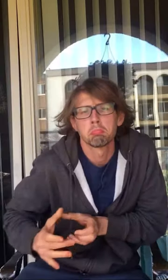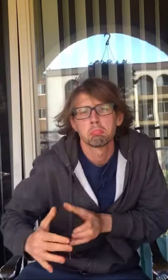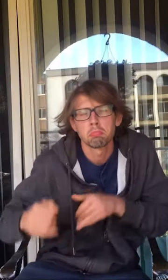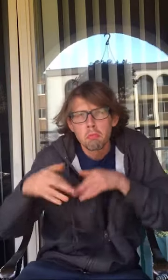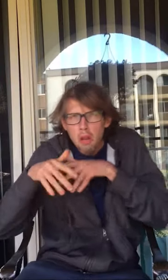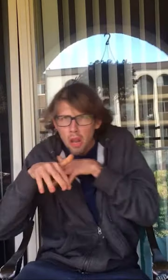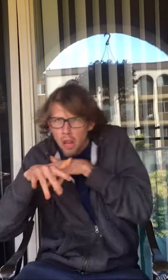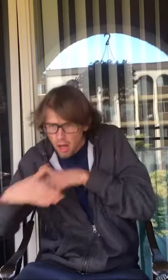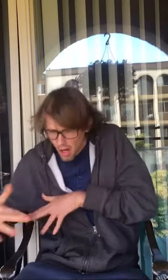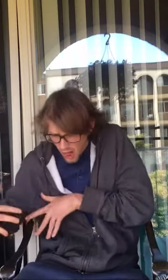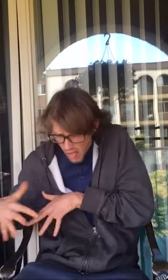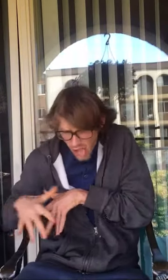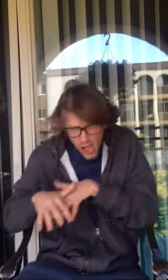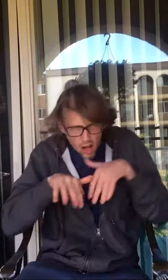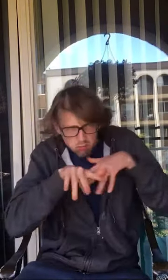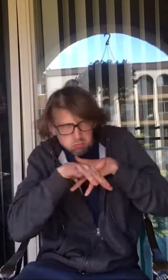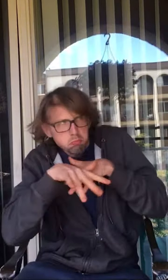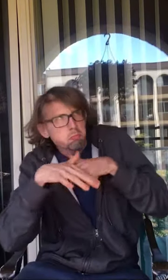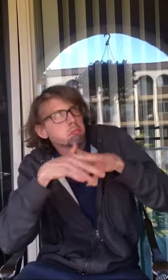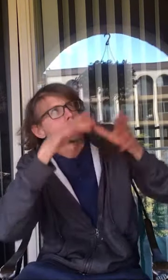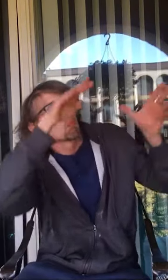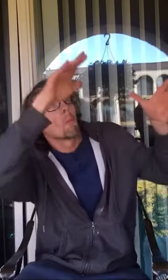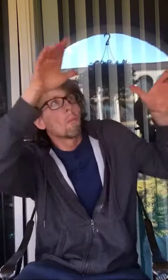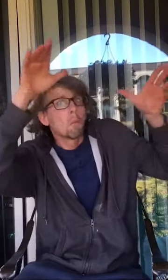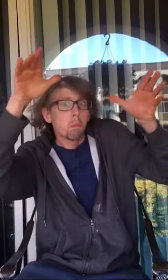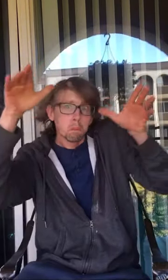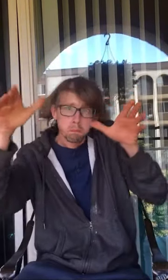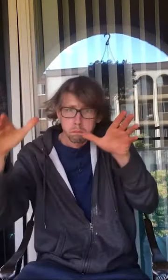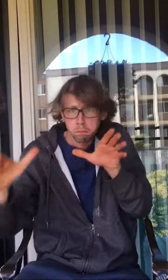The horde dodges thundering footfalls.